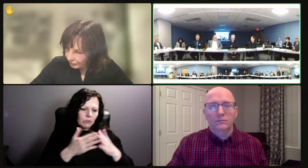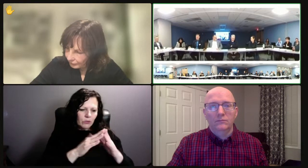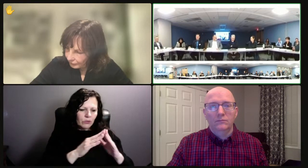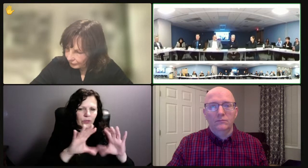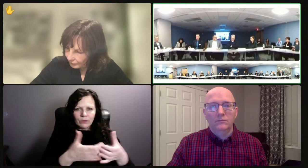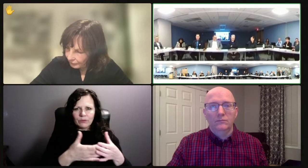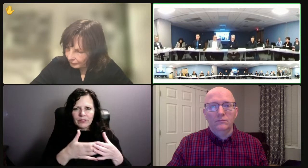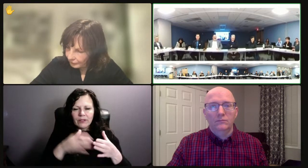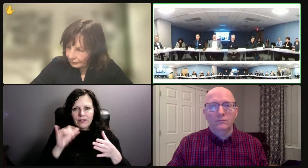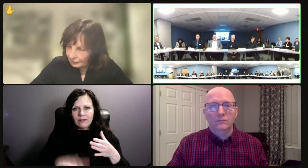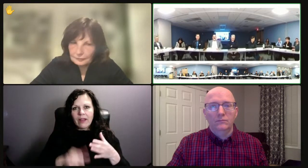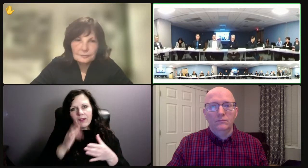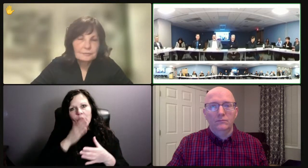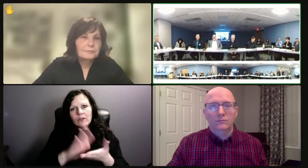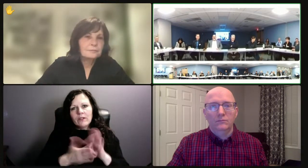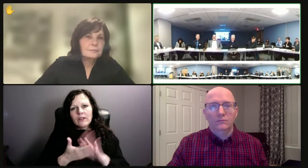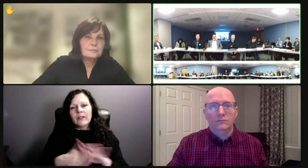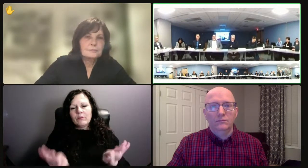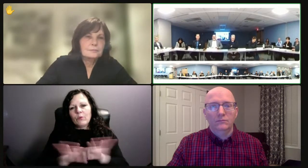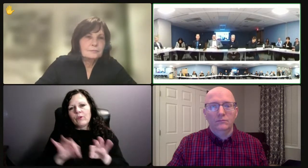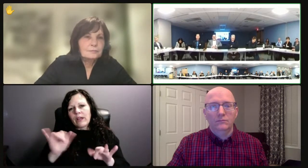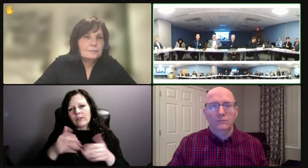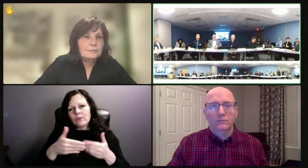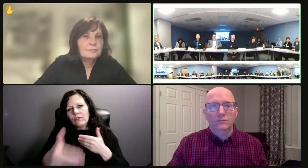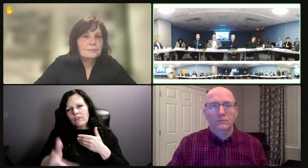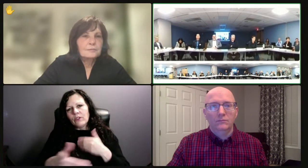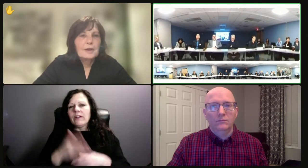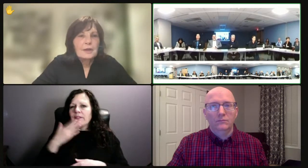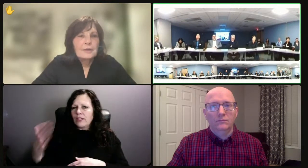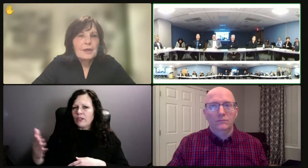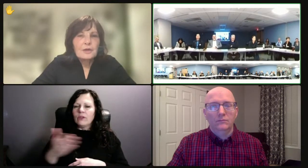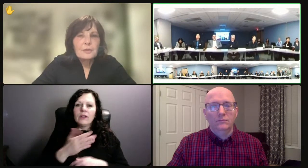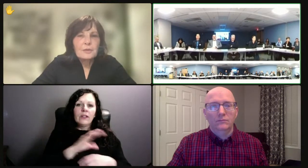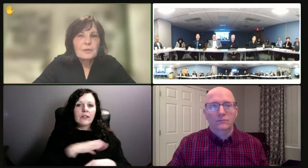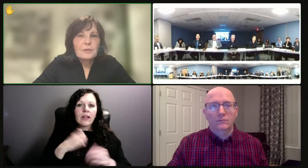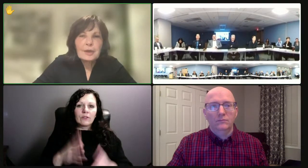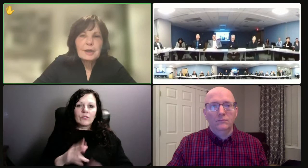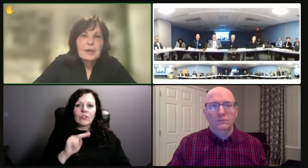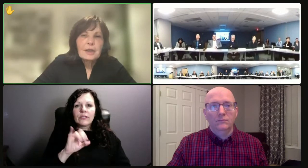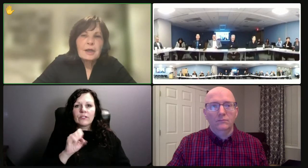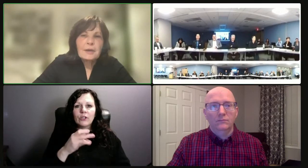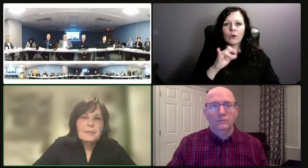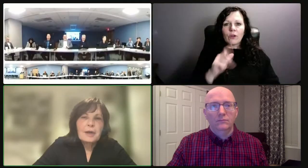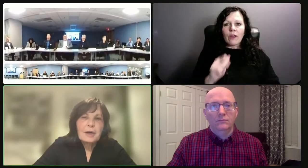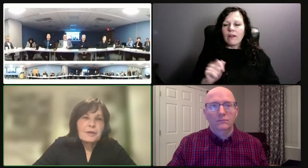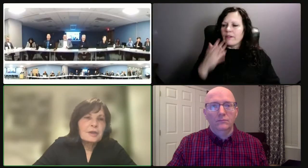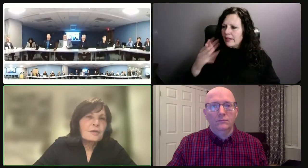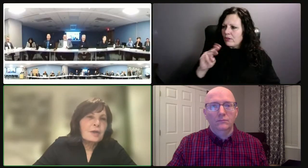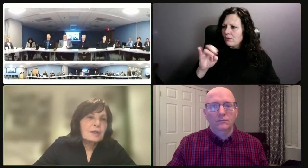THE SAME THING TO FOLKS OUT IN OUR NEIGHBORHOOD MEETINGS AND COMMUNITY GROUPS IS GOING TO BE